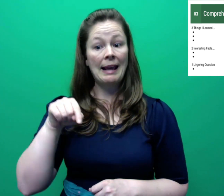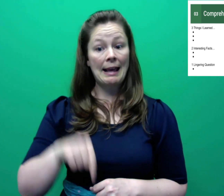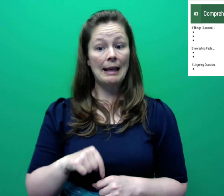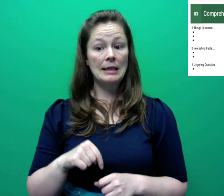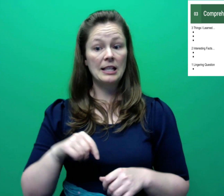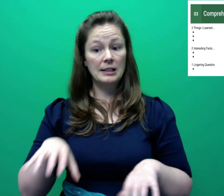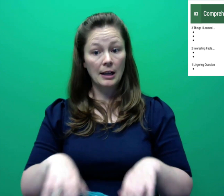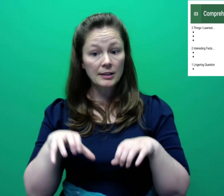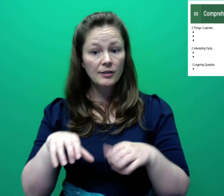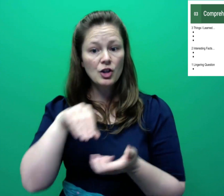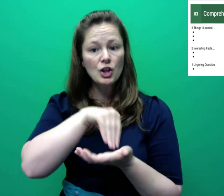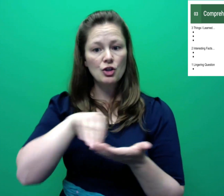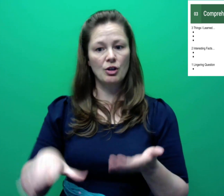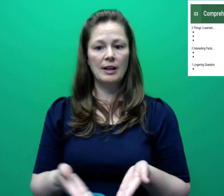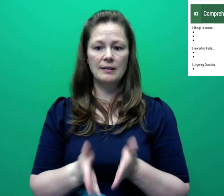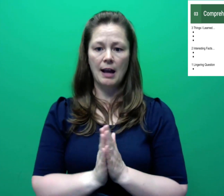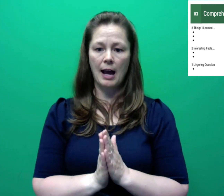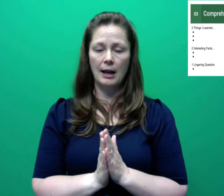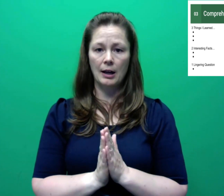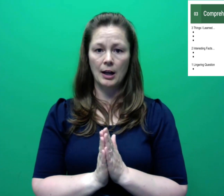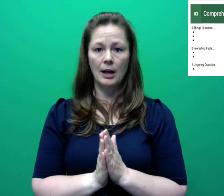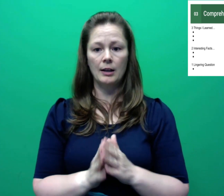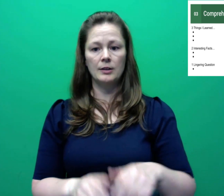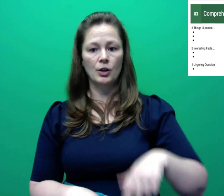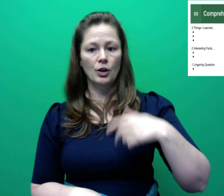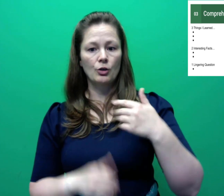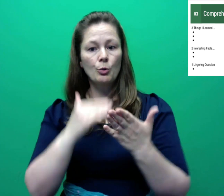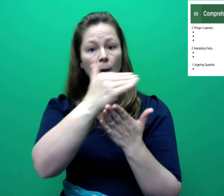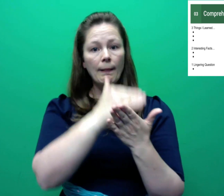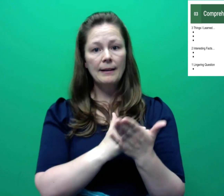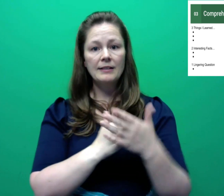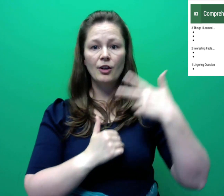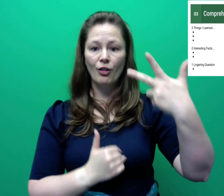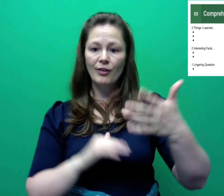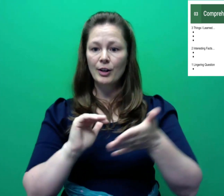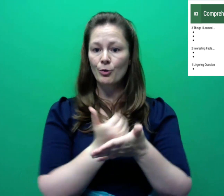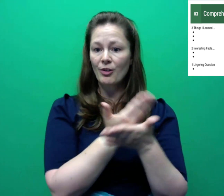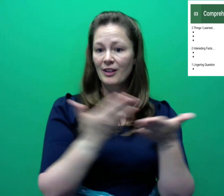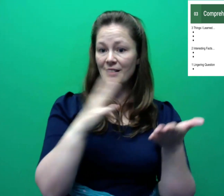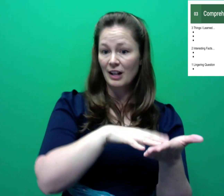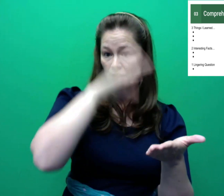three to one summary. In this activity students are asked to list three new